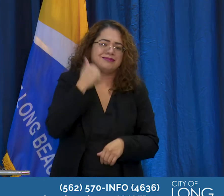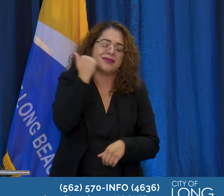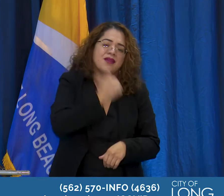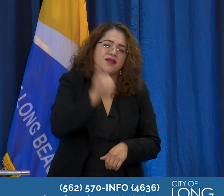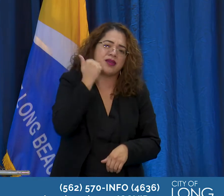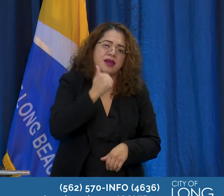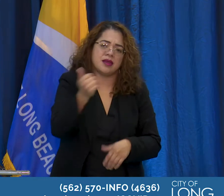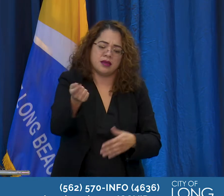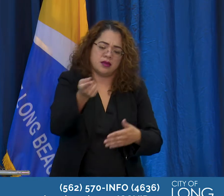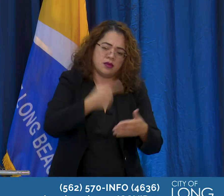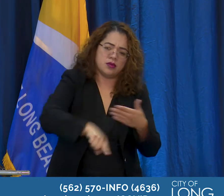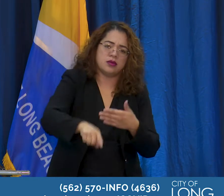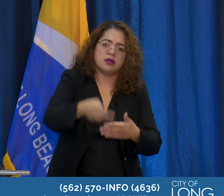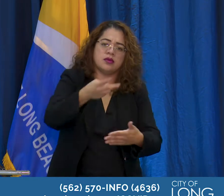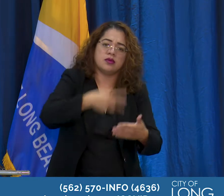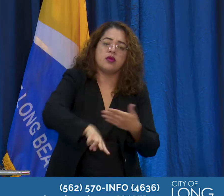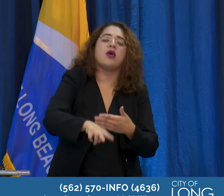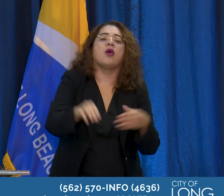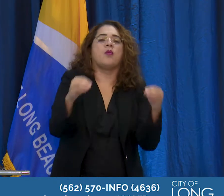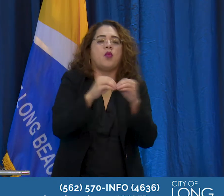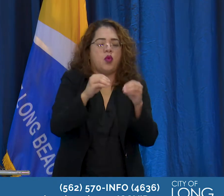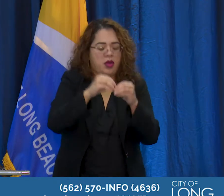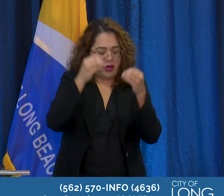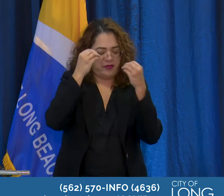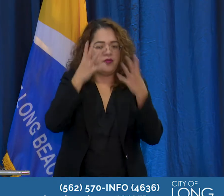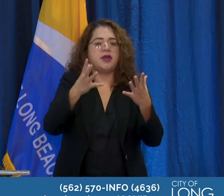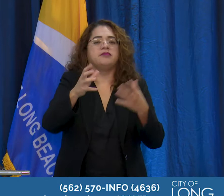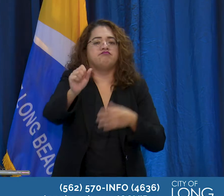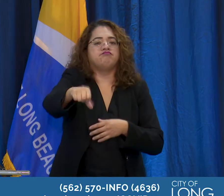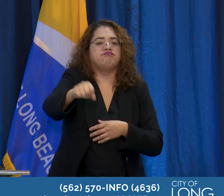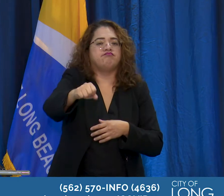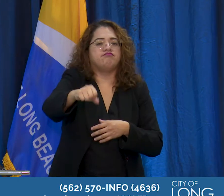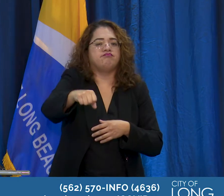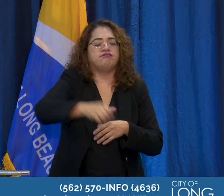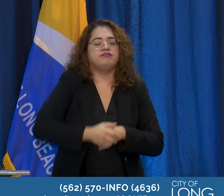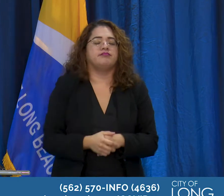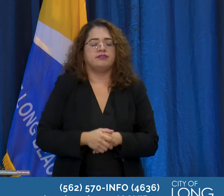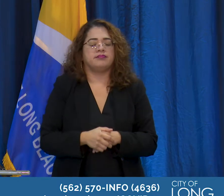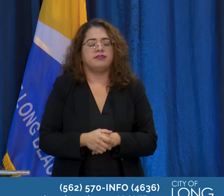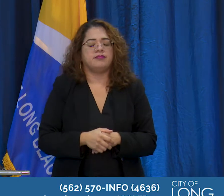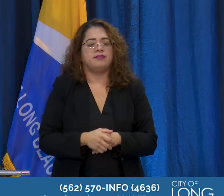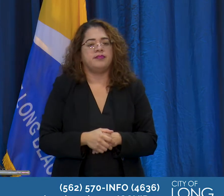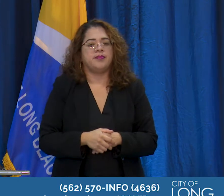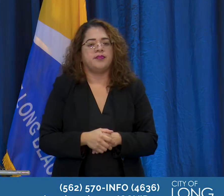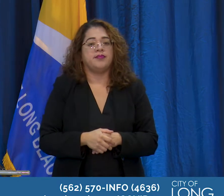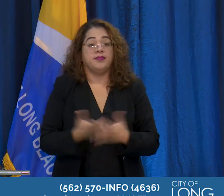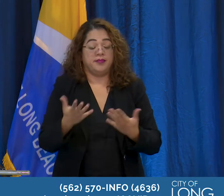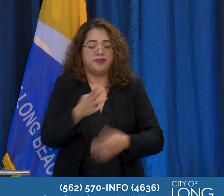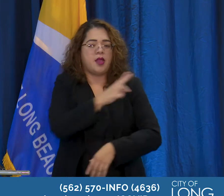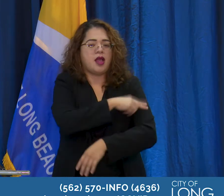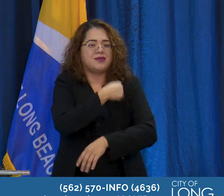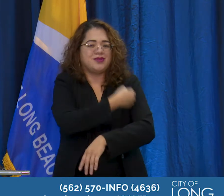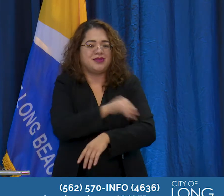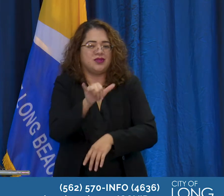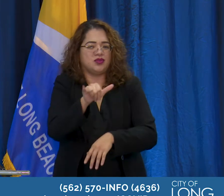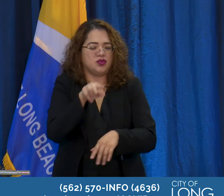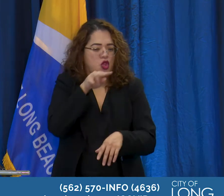week or two I think we'll have a little more information and then we can also see what happens with hospitalizations as well.